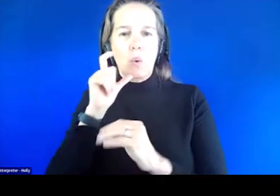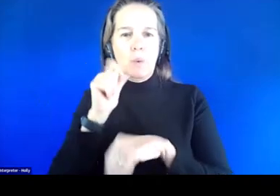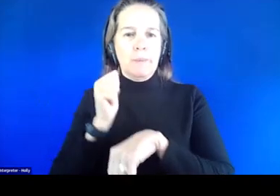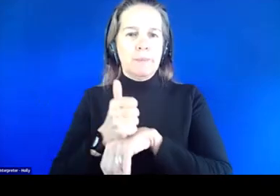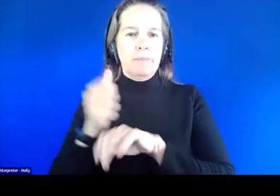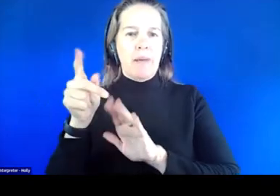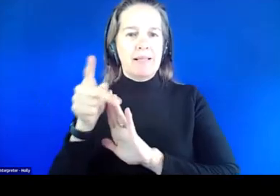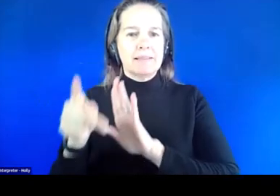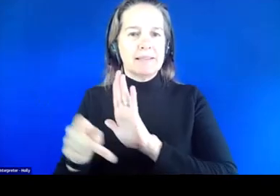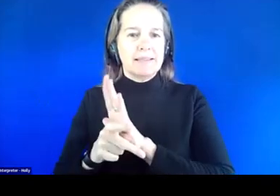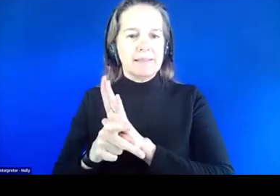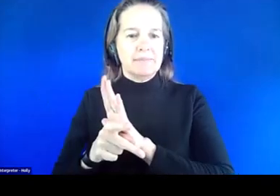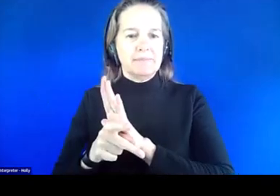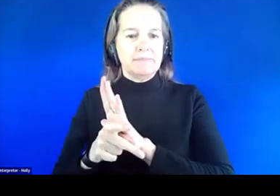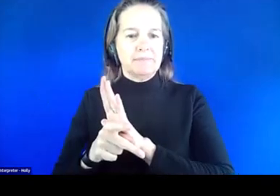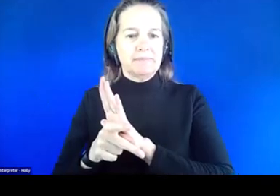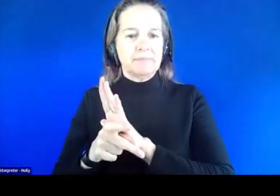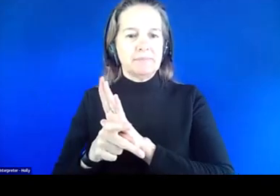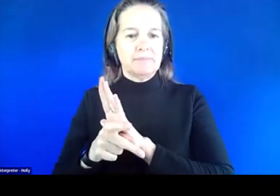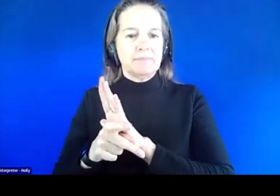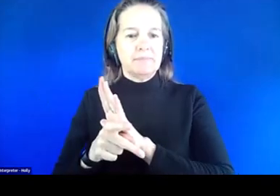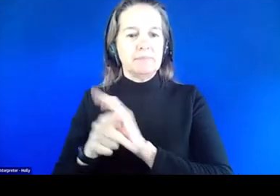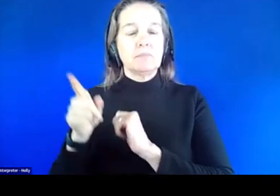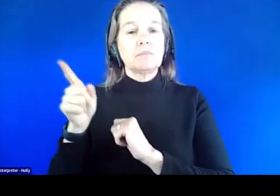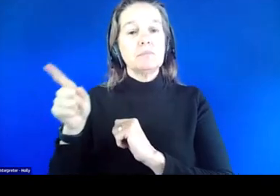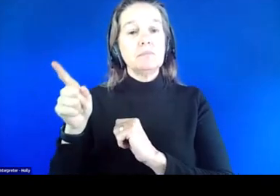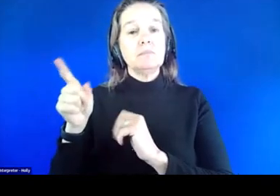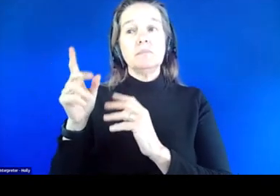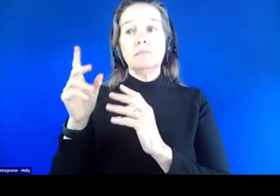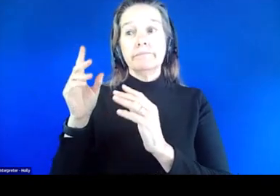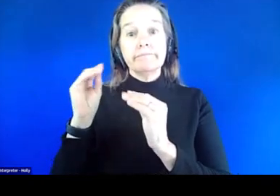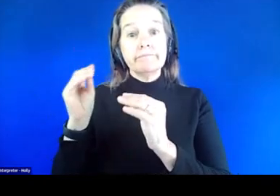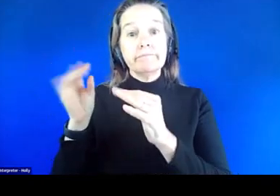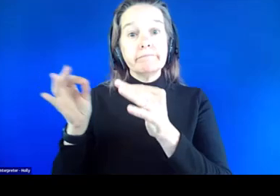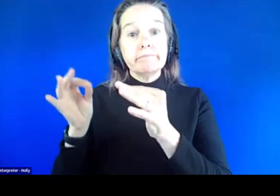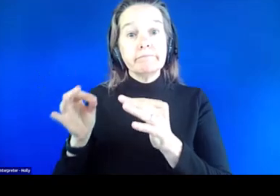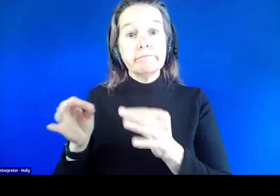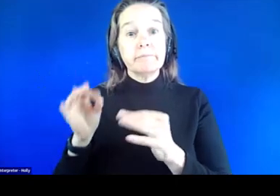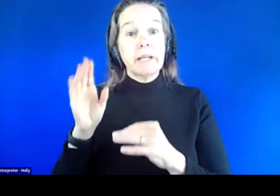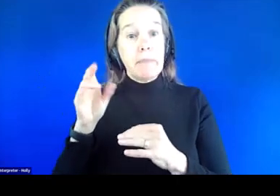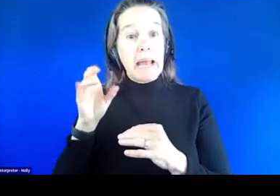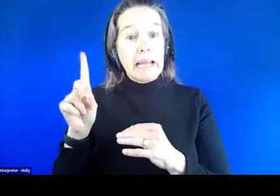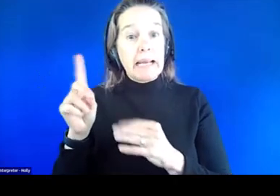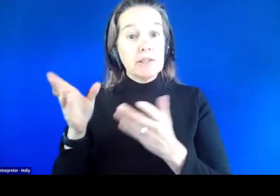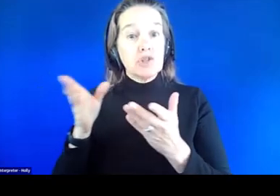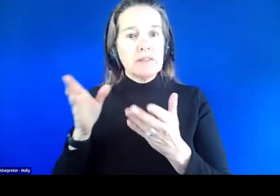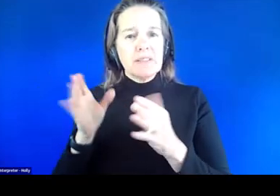the critical role that Medicaid services could play in